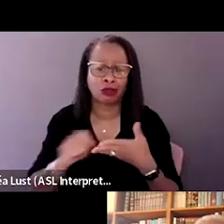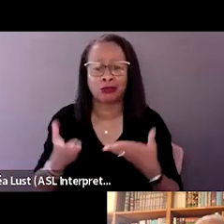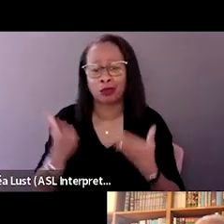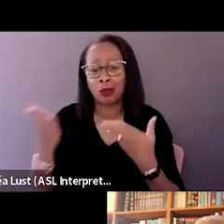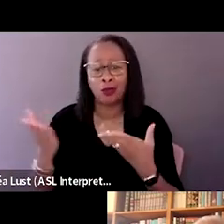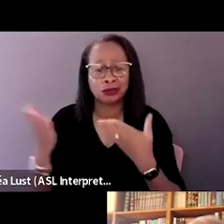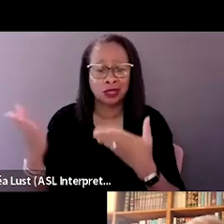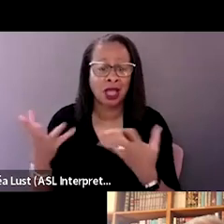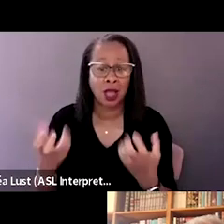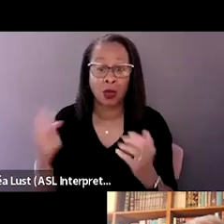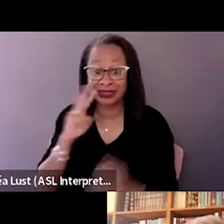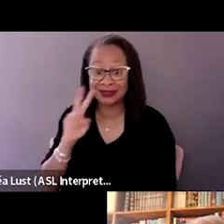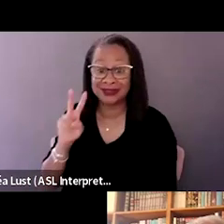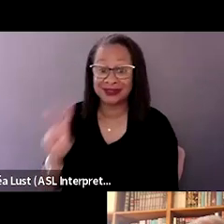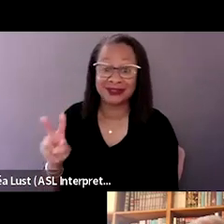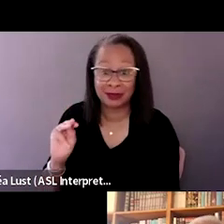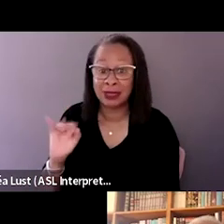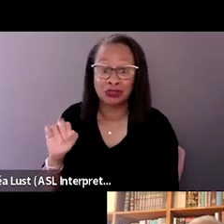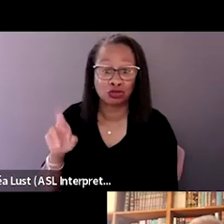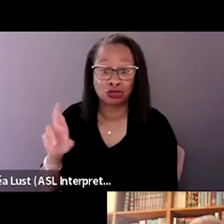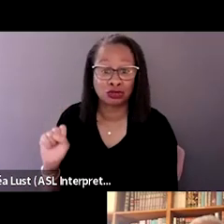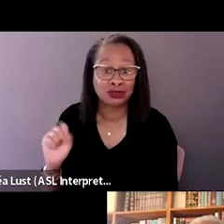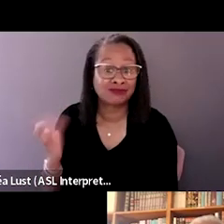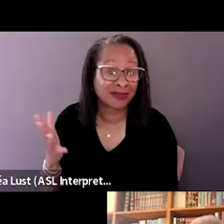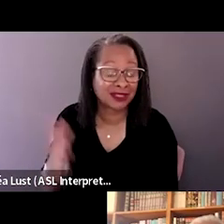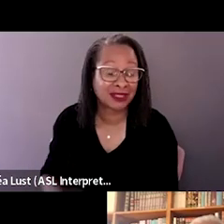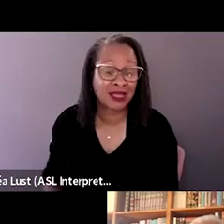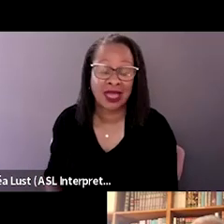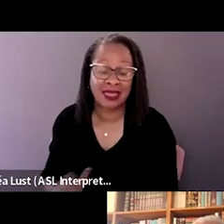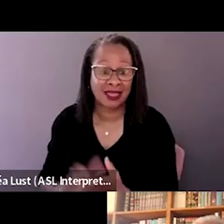I just want to see images. So this is the reason I'm asking and no rushes.